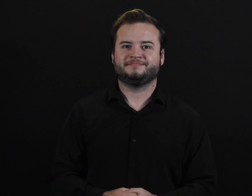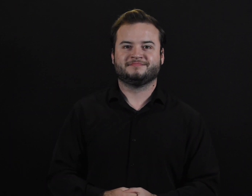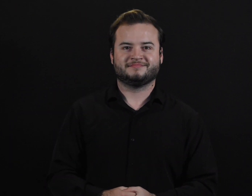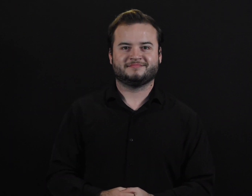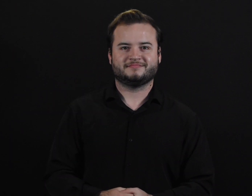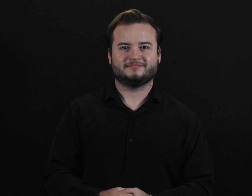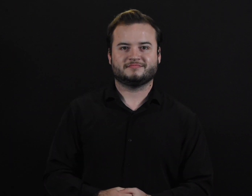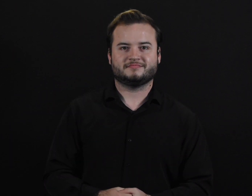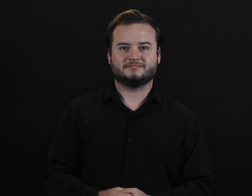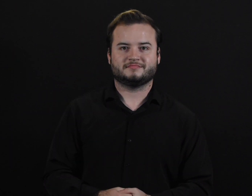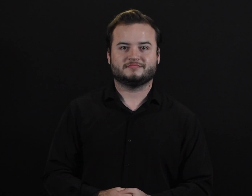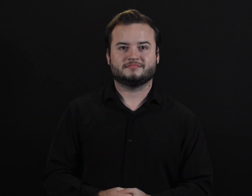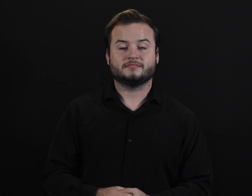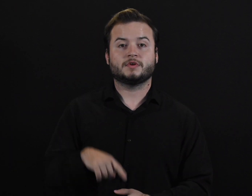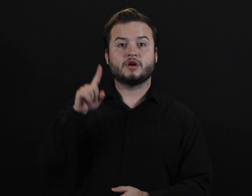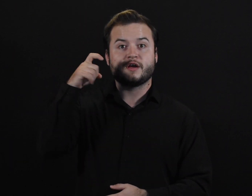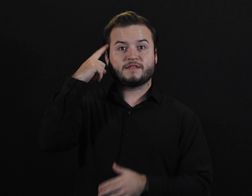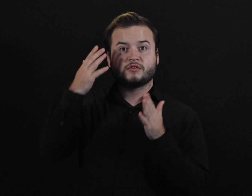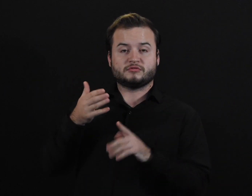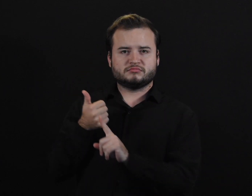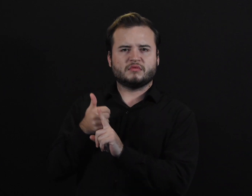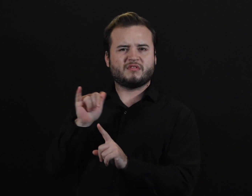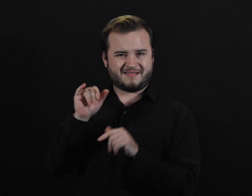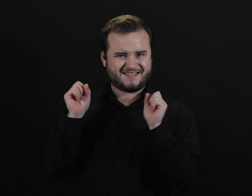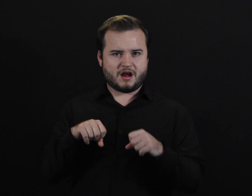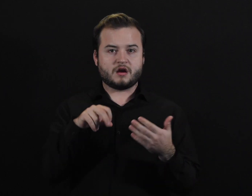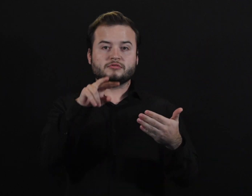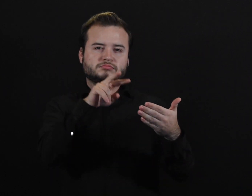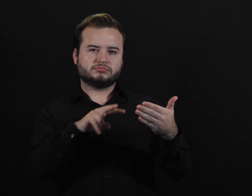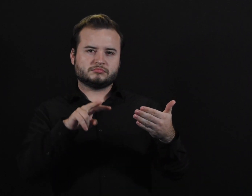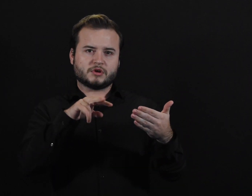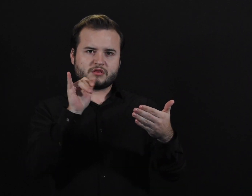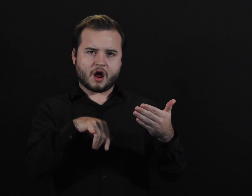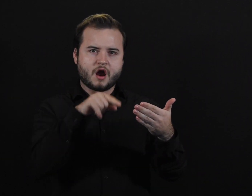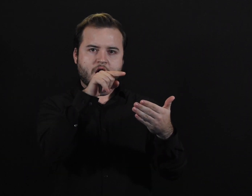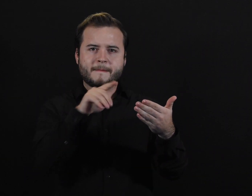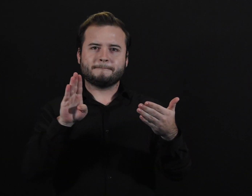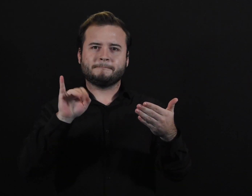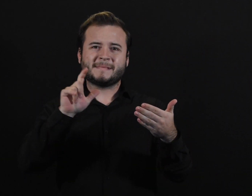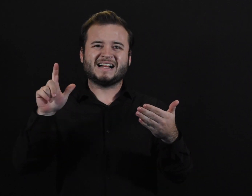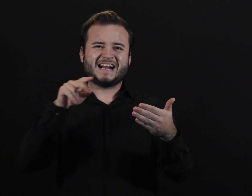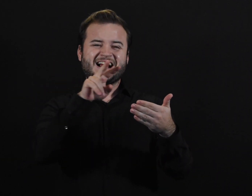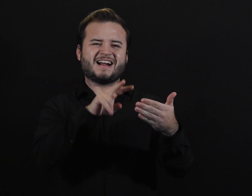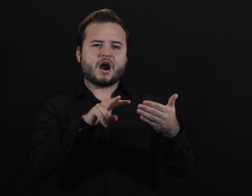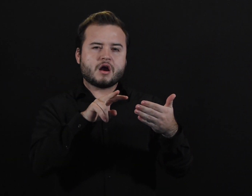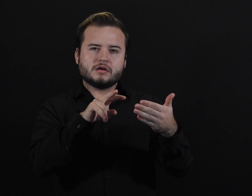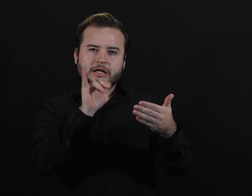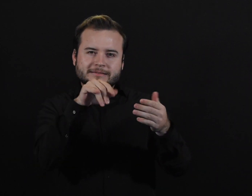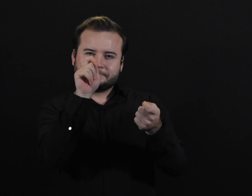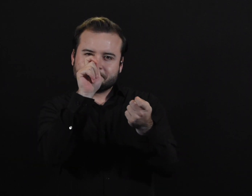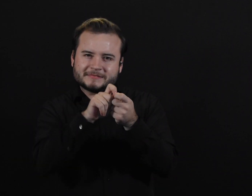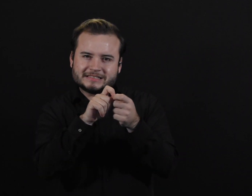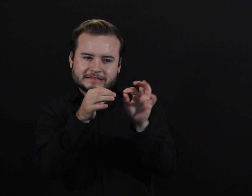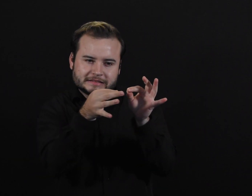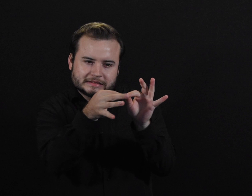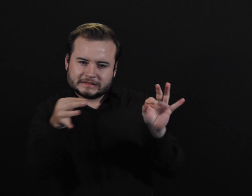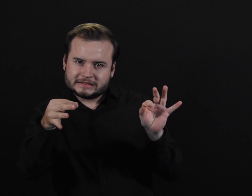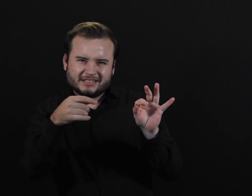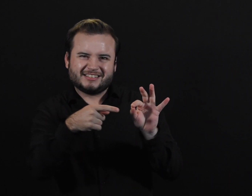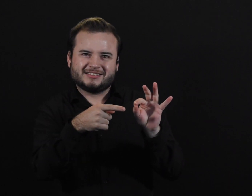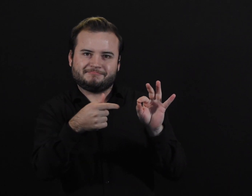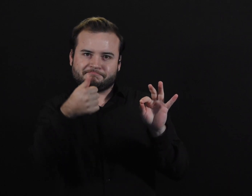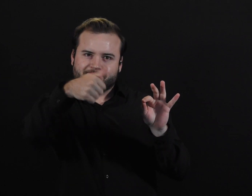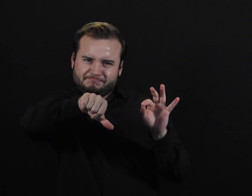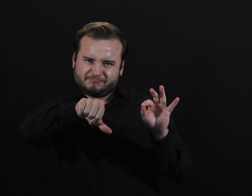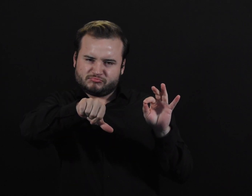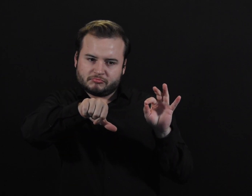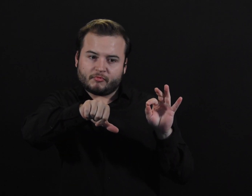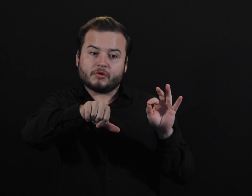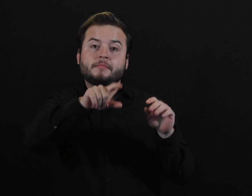The Governor can also make line-item vetoes, where specific provisions in bills can be stripped out